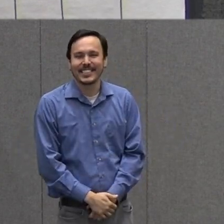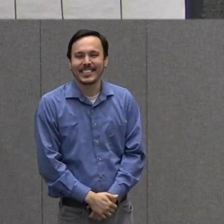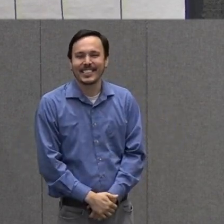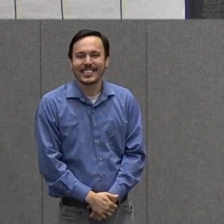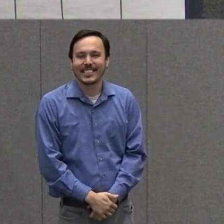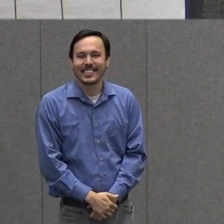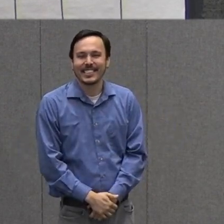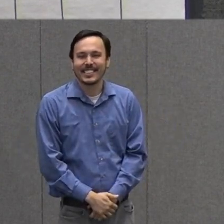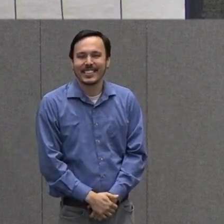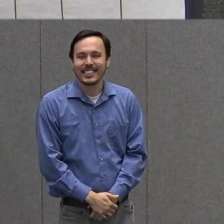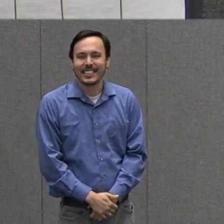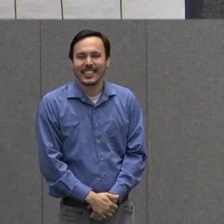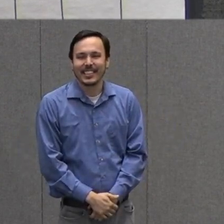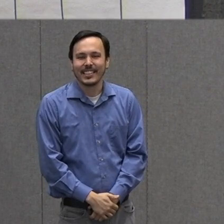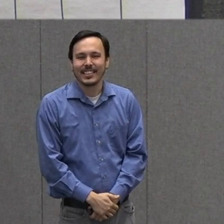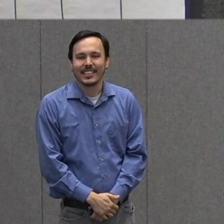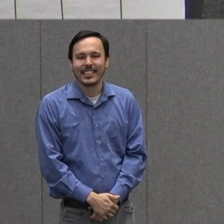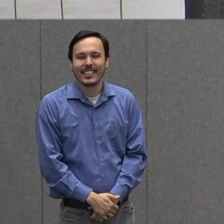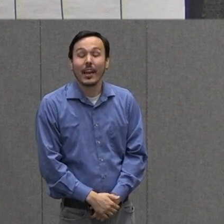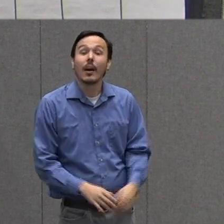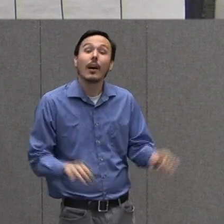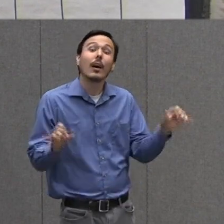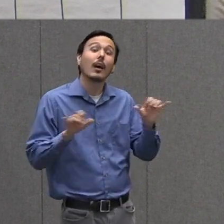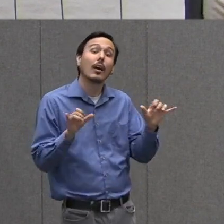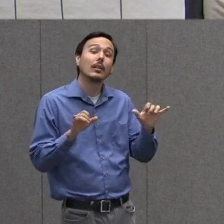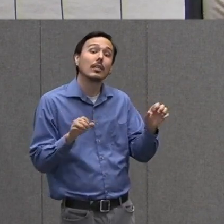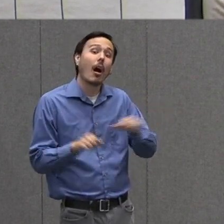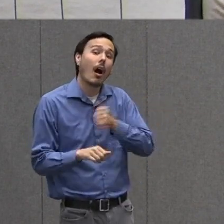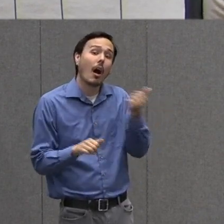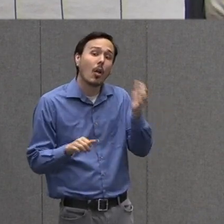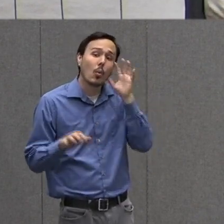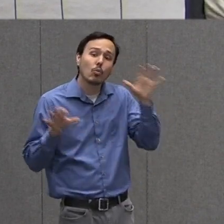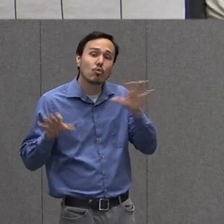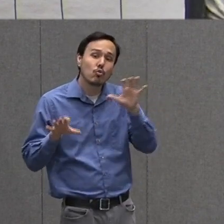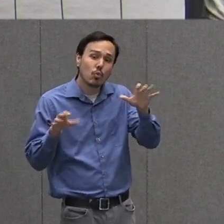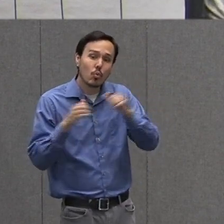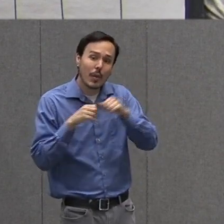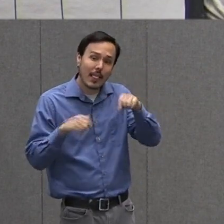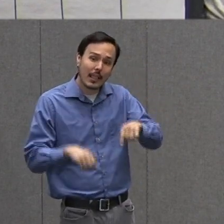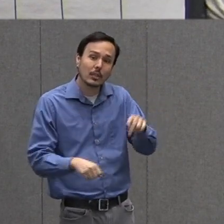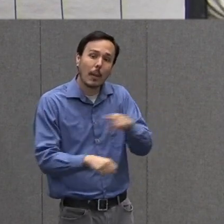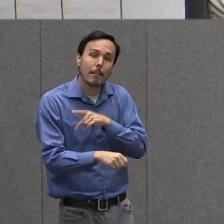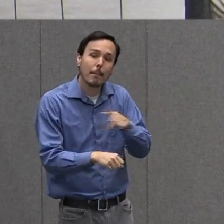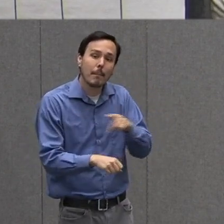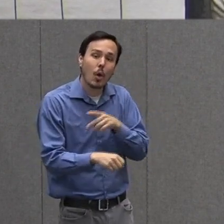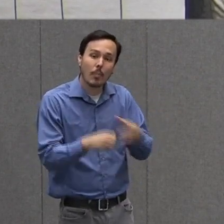Now, one of the things that we're also going to do with this poem is we're gonna add in some pictures